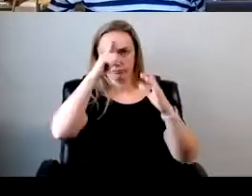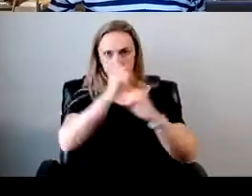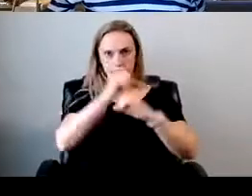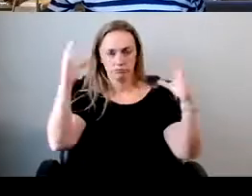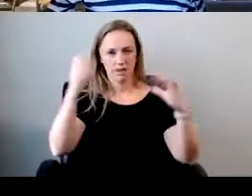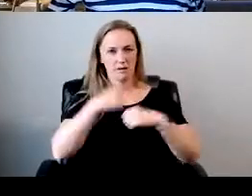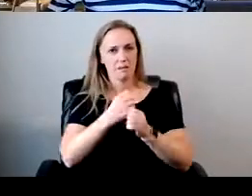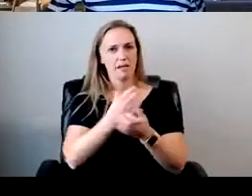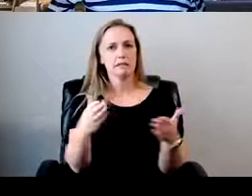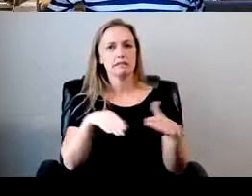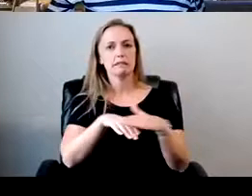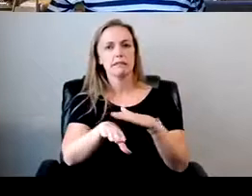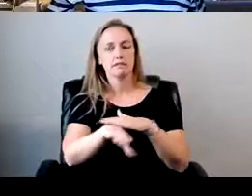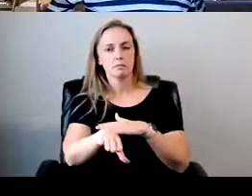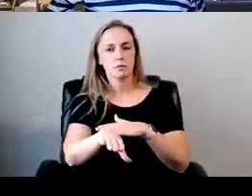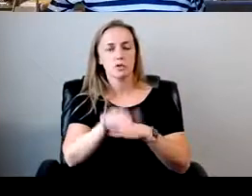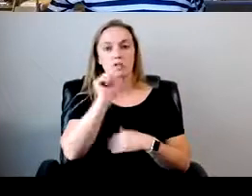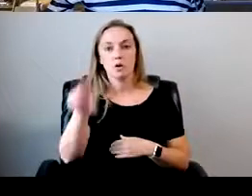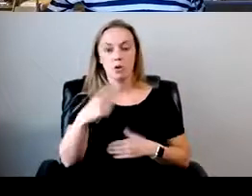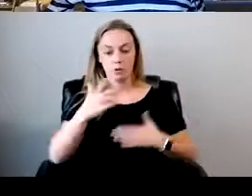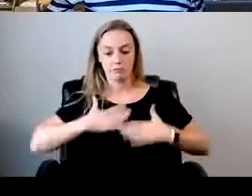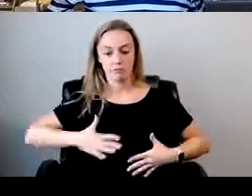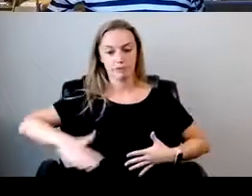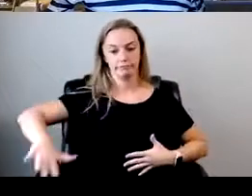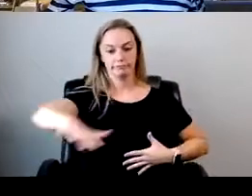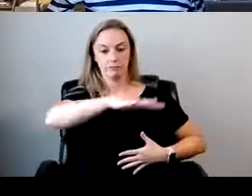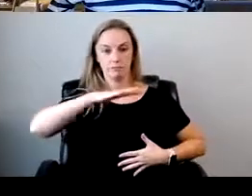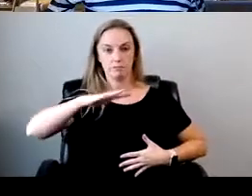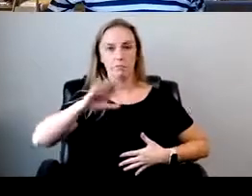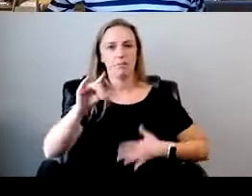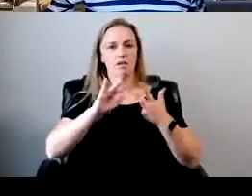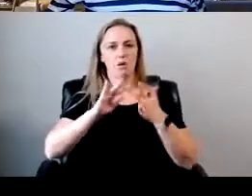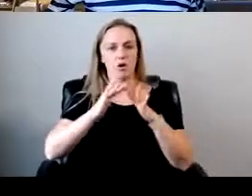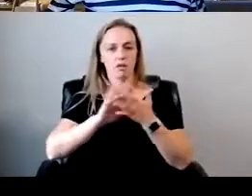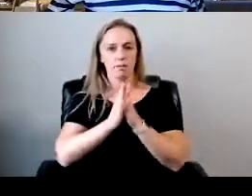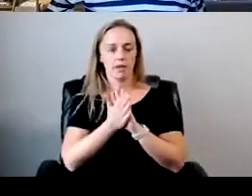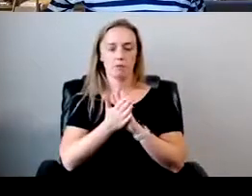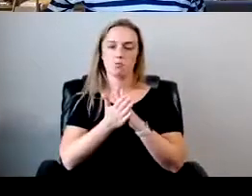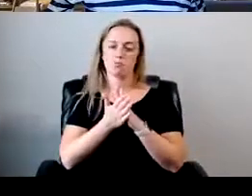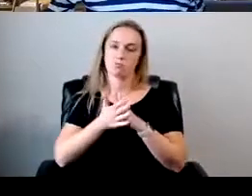accessible and not just in the physical world, but the online world is becoming a huge push now as well,